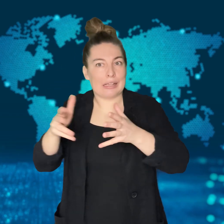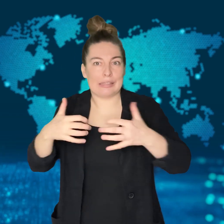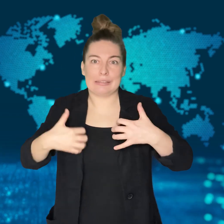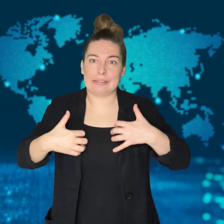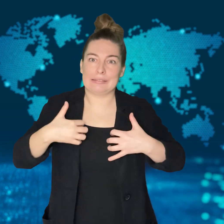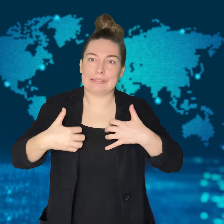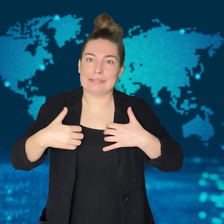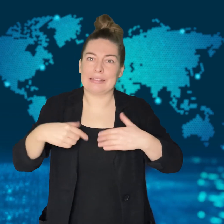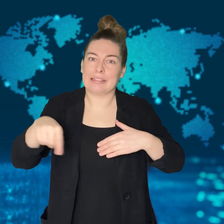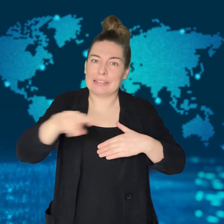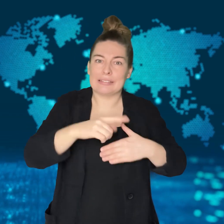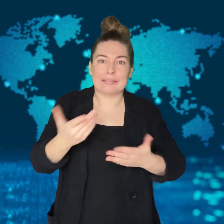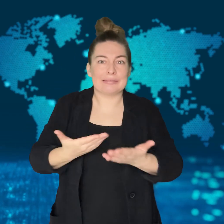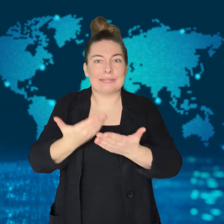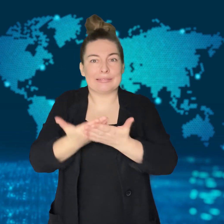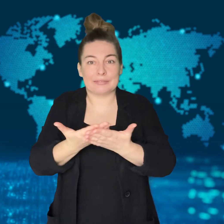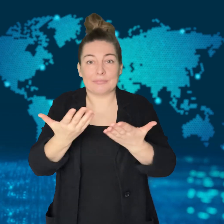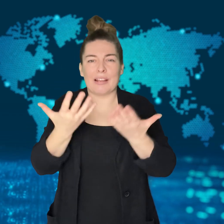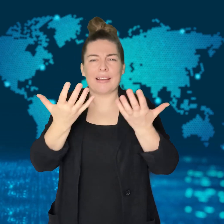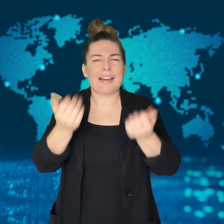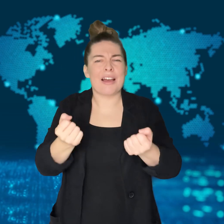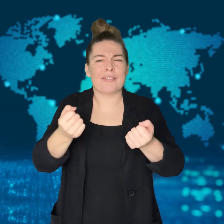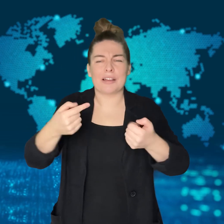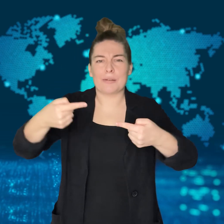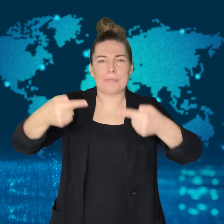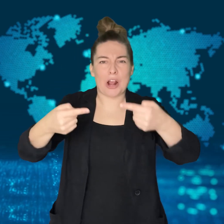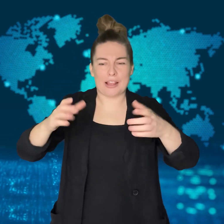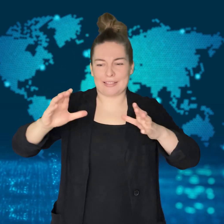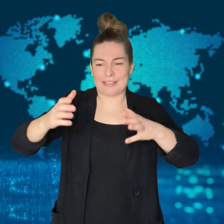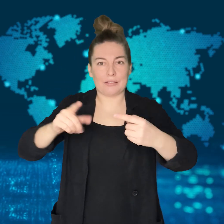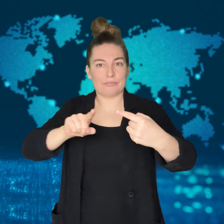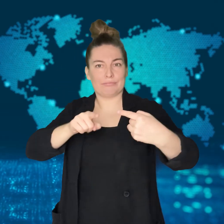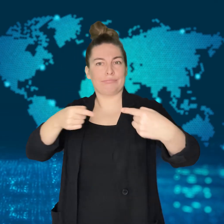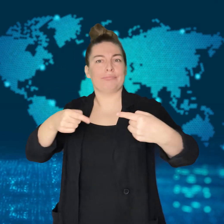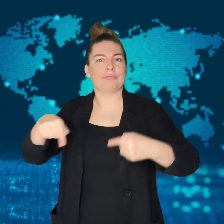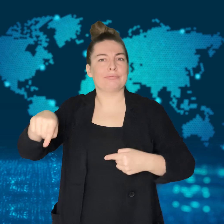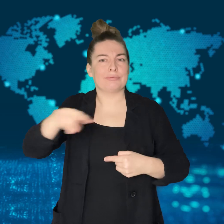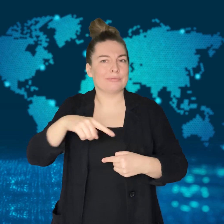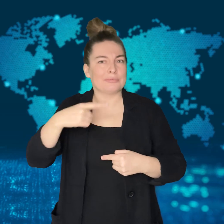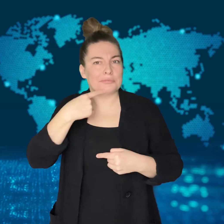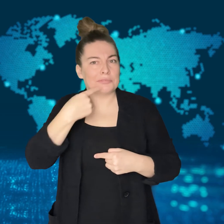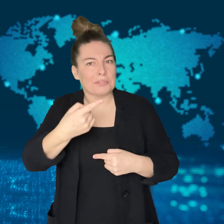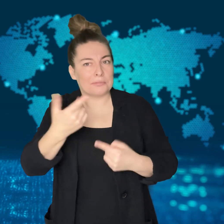the Hindu population. Opponents of pressing people to